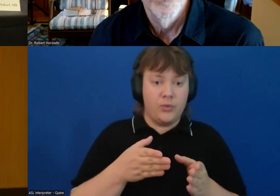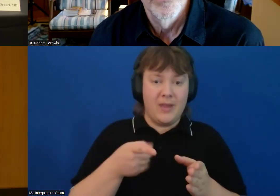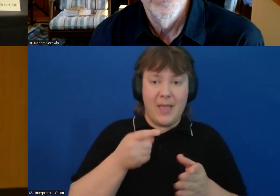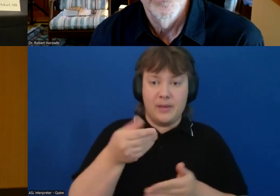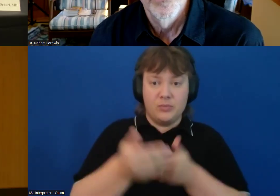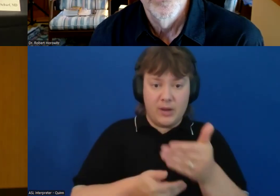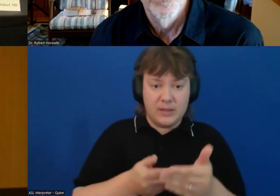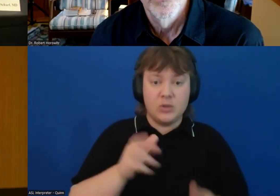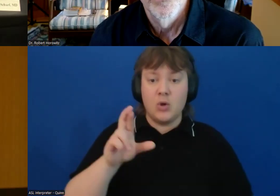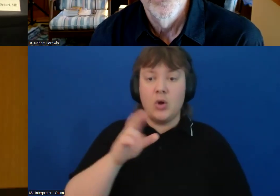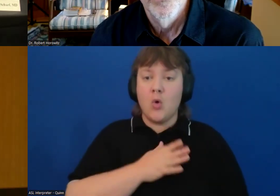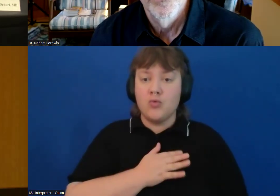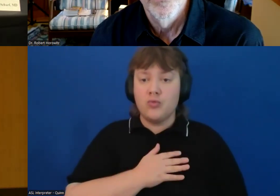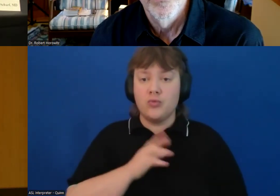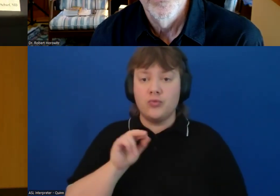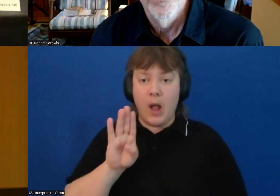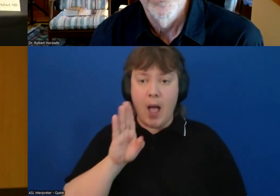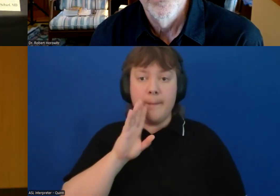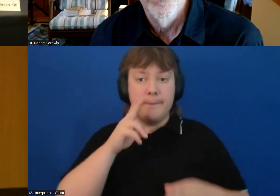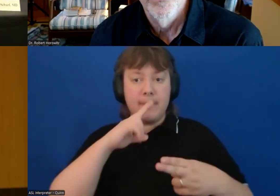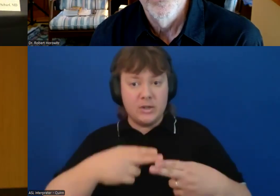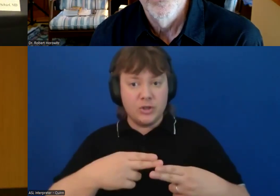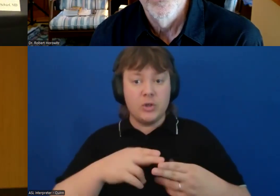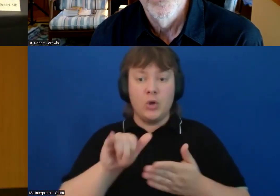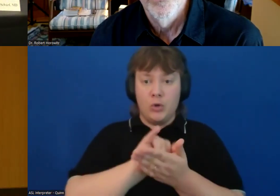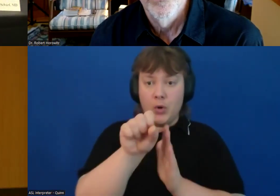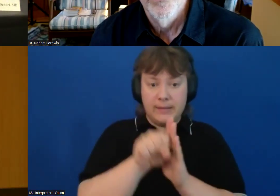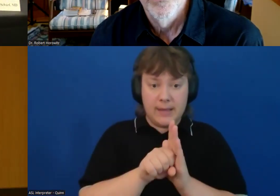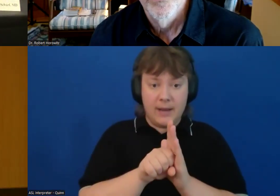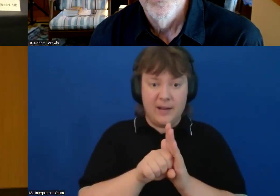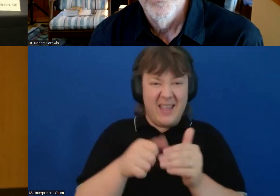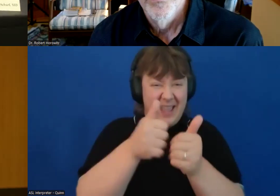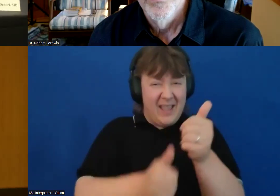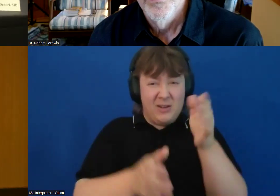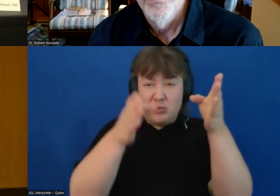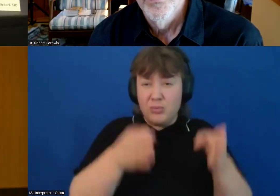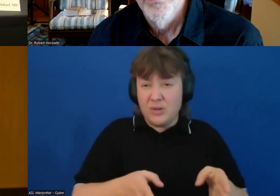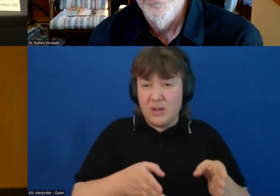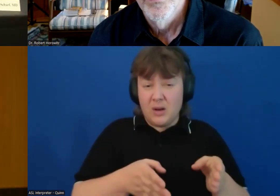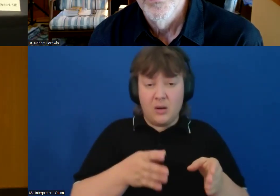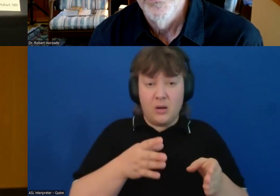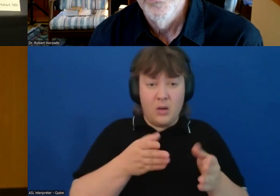uh as Rob was mentioning that in New York State uh every single individual going through the process